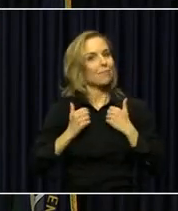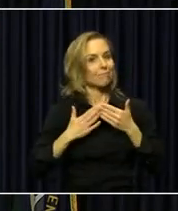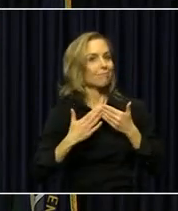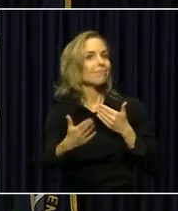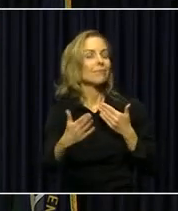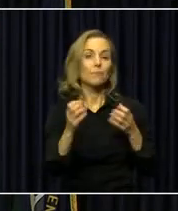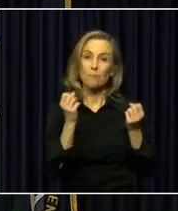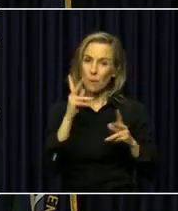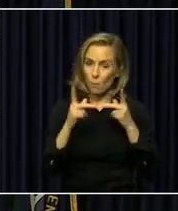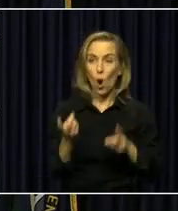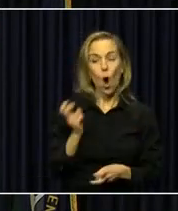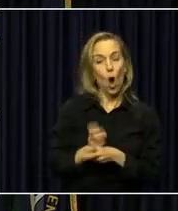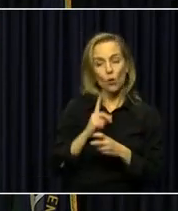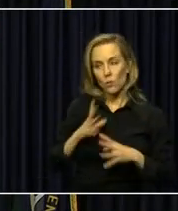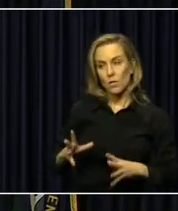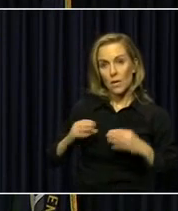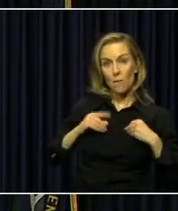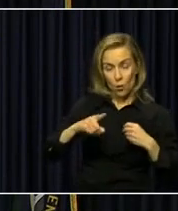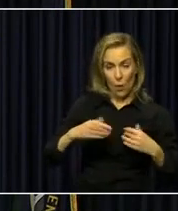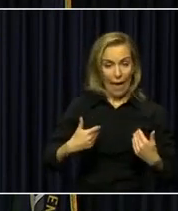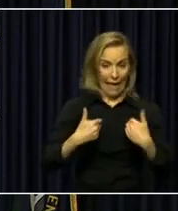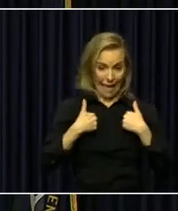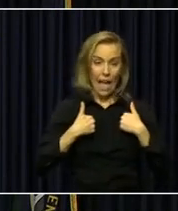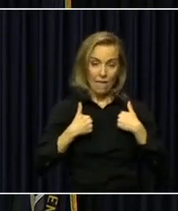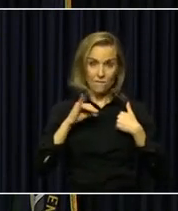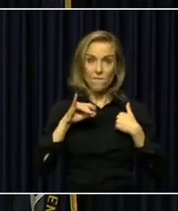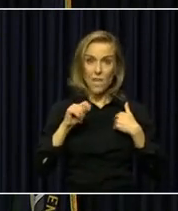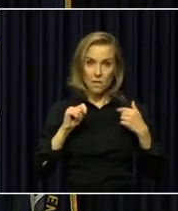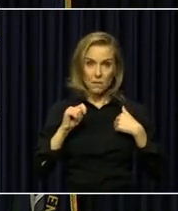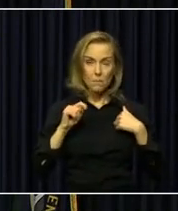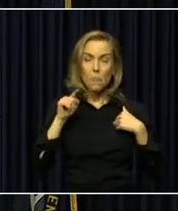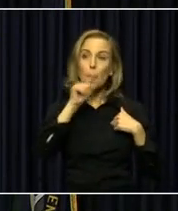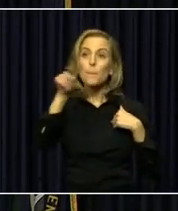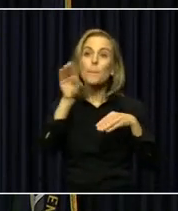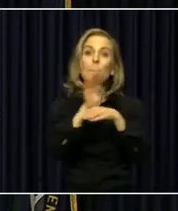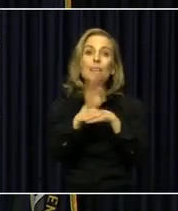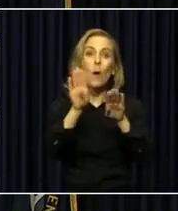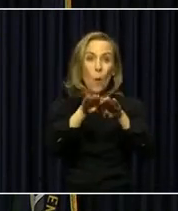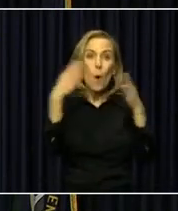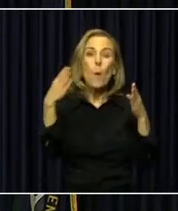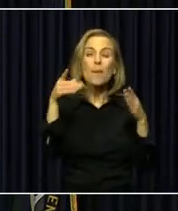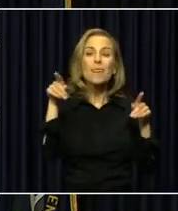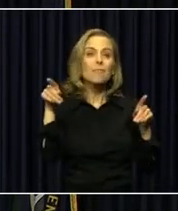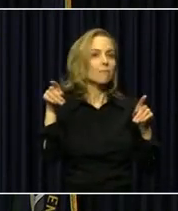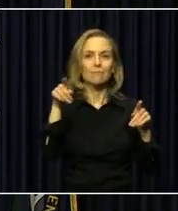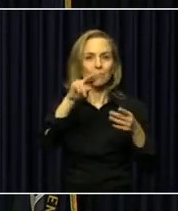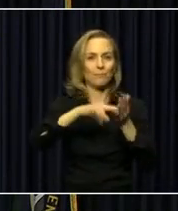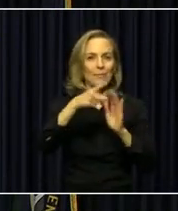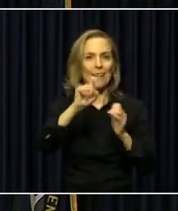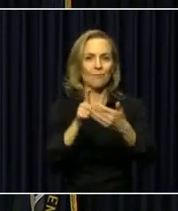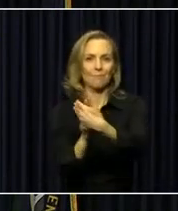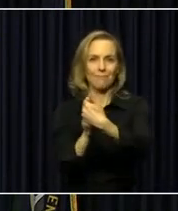THAT'S THE REAGENT. AND THAT IS ALSO A CHALLENGE TO FIND ACROSS THE COUNTRY.